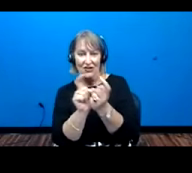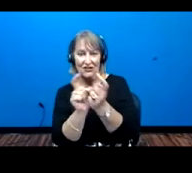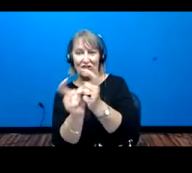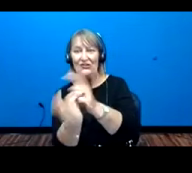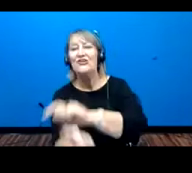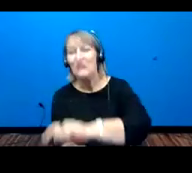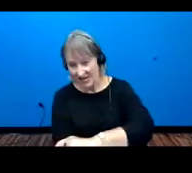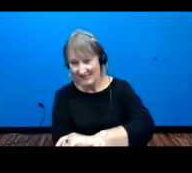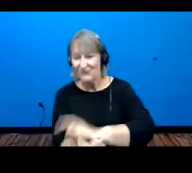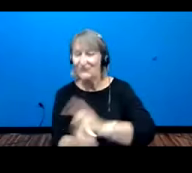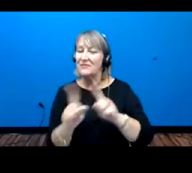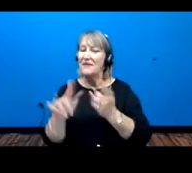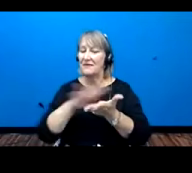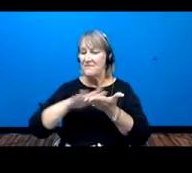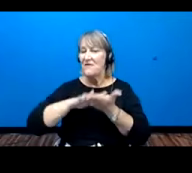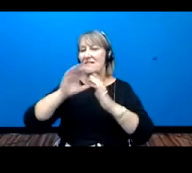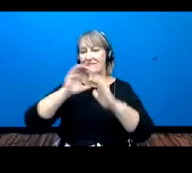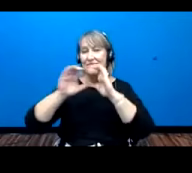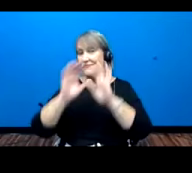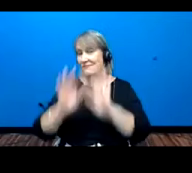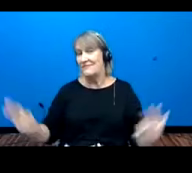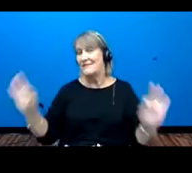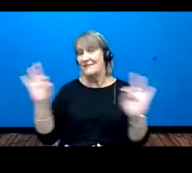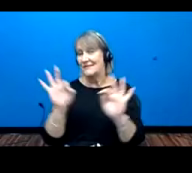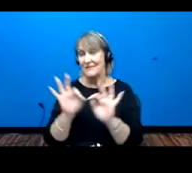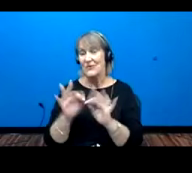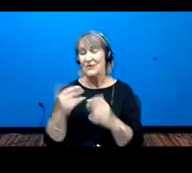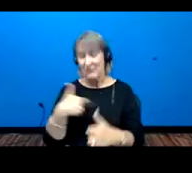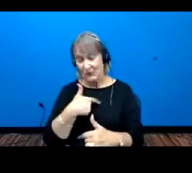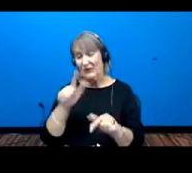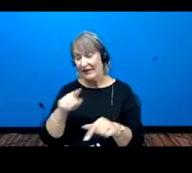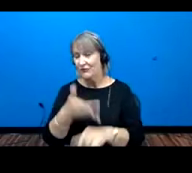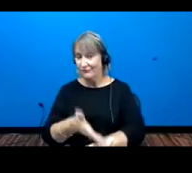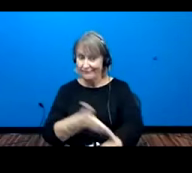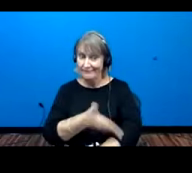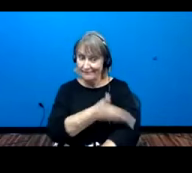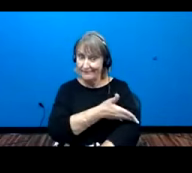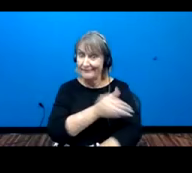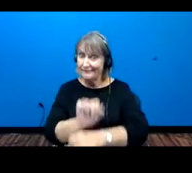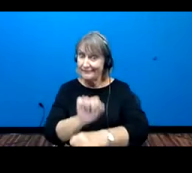and how much more awesomeness and work we've got yet to do, but we're making headway here.